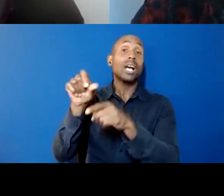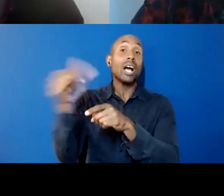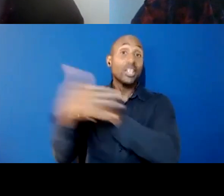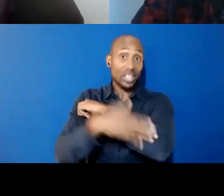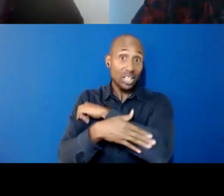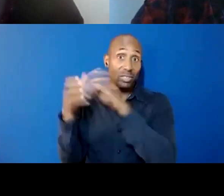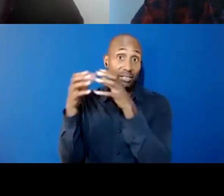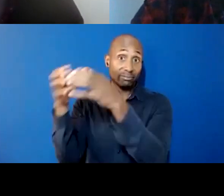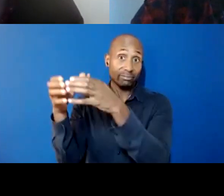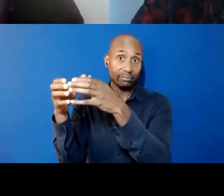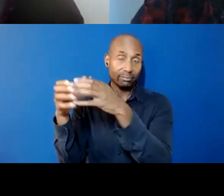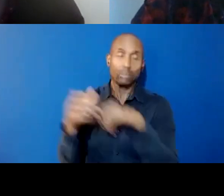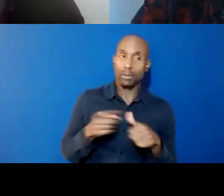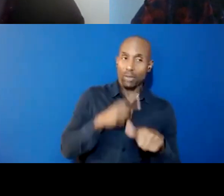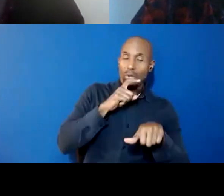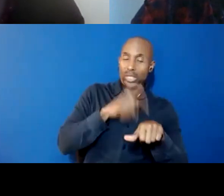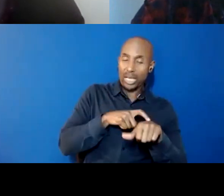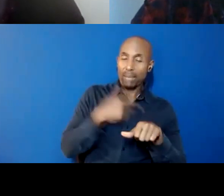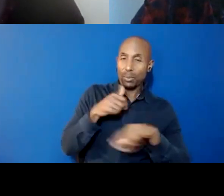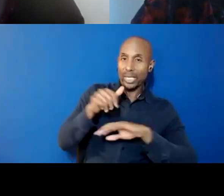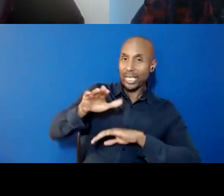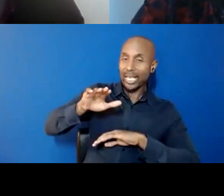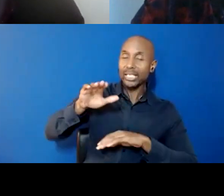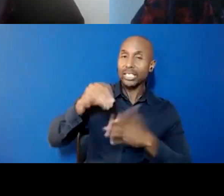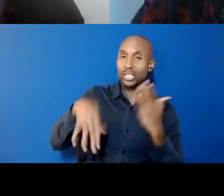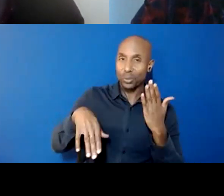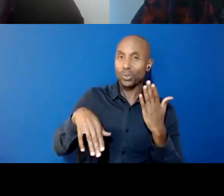back out for the program. Some countries it was not possible.